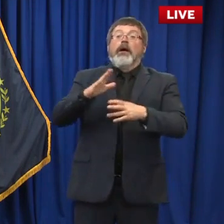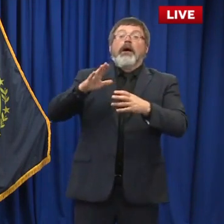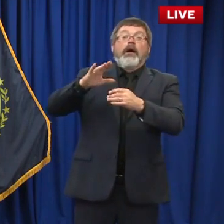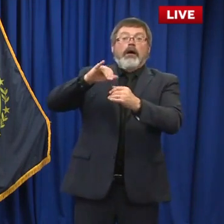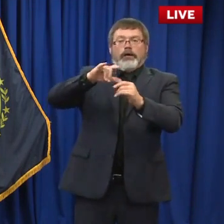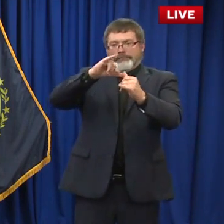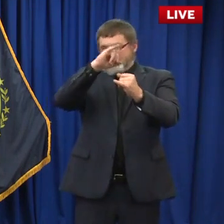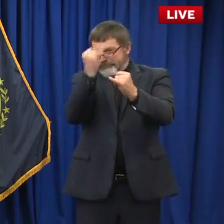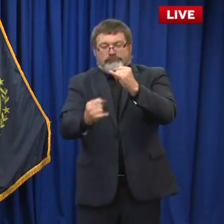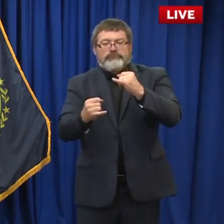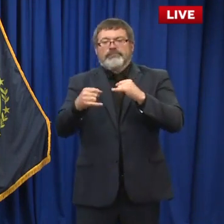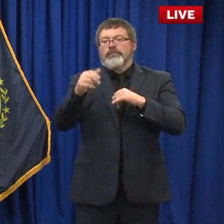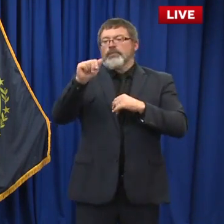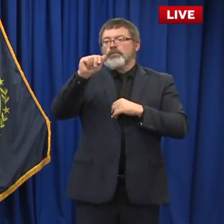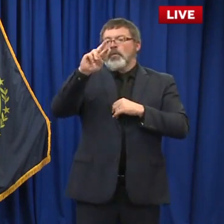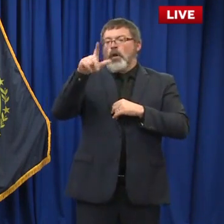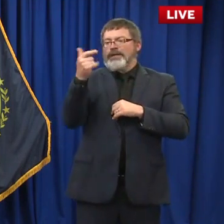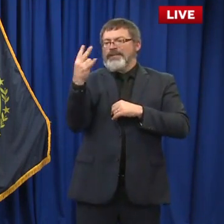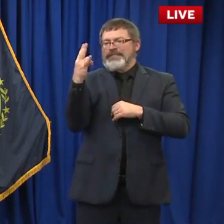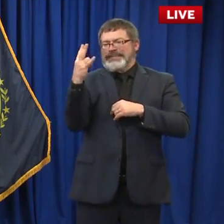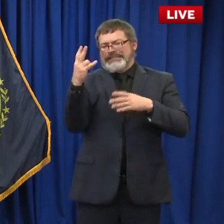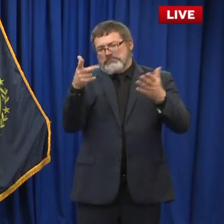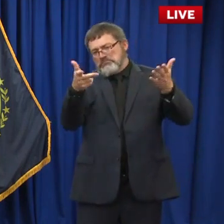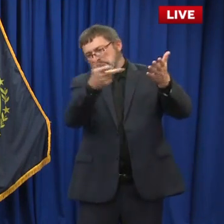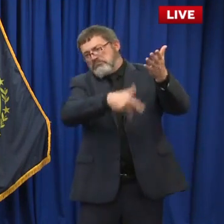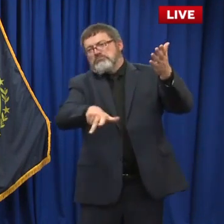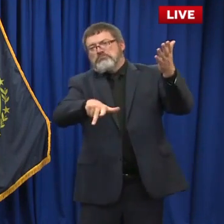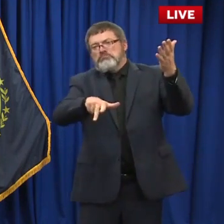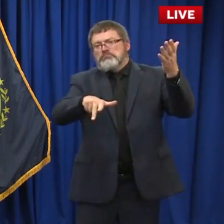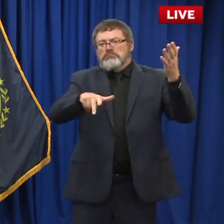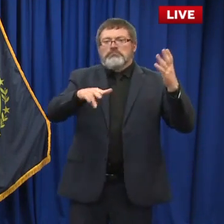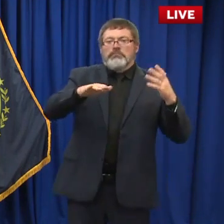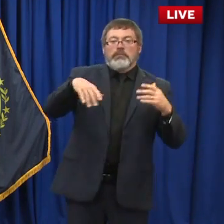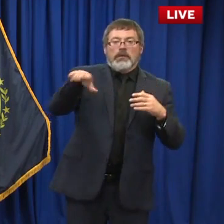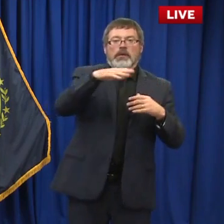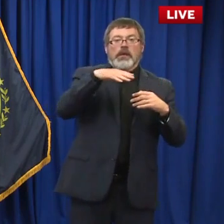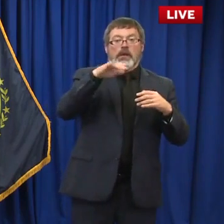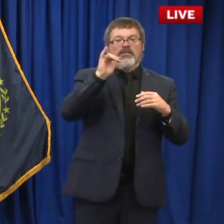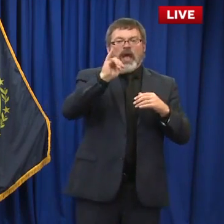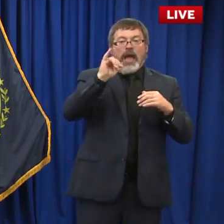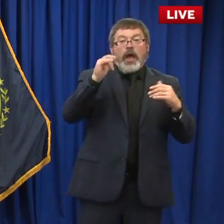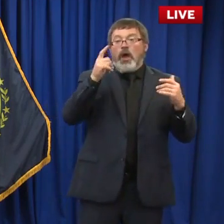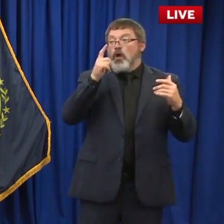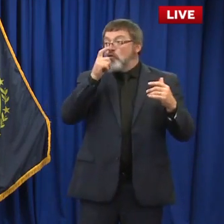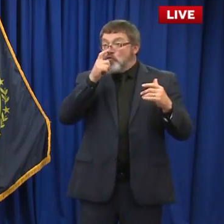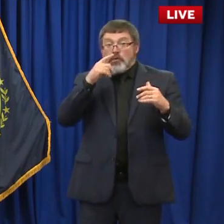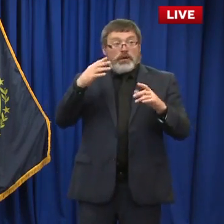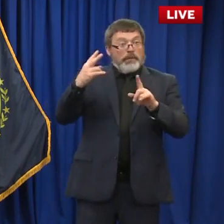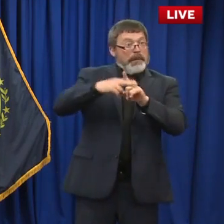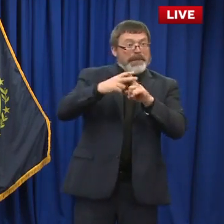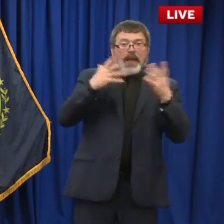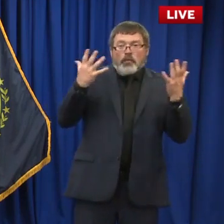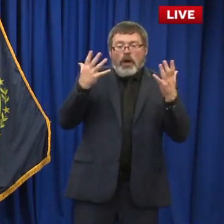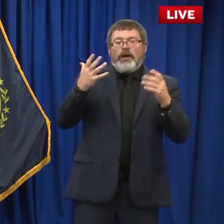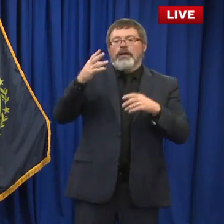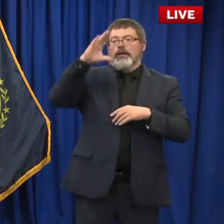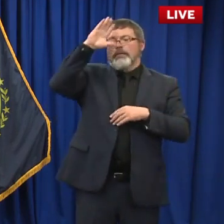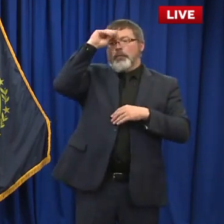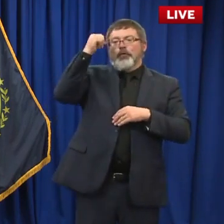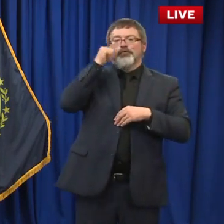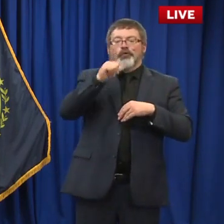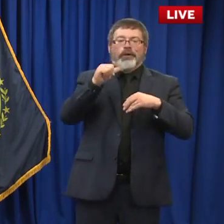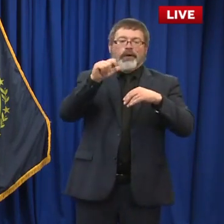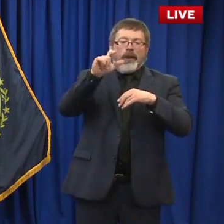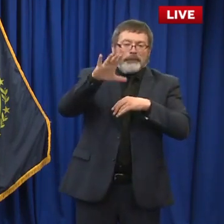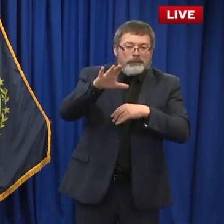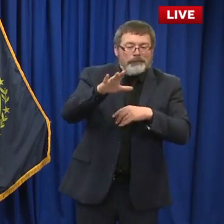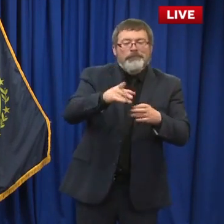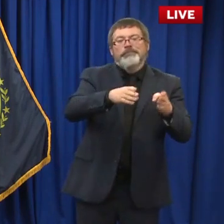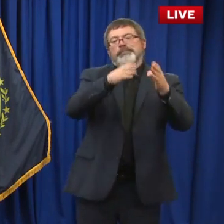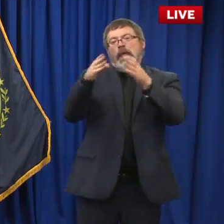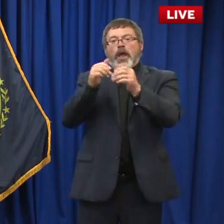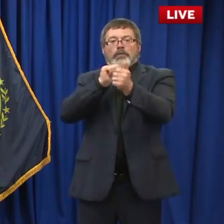IT WILL CLOSE ON MONDAY, AUGUST 17th, SO THERE'S PLENTY OF TIME FOR ORGANIZATION TOSS APPLY AND THESE ORGANIZATIONS WOULD BE THINGS LIKE THE BOYS AND GIRLS CLUB, RECREATIONAL